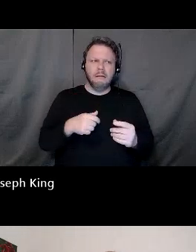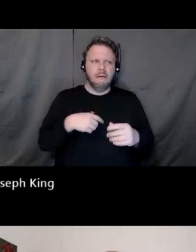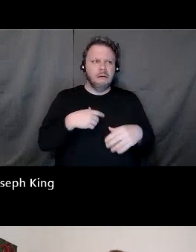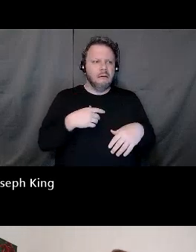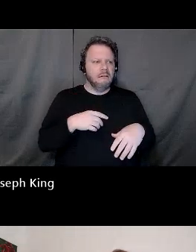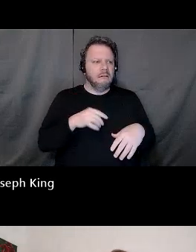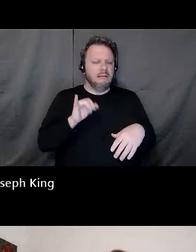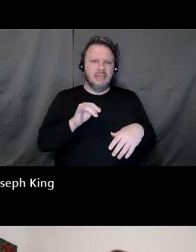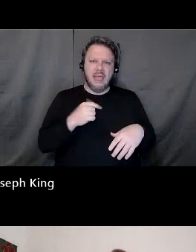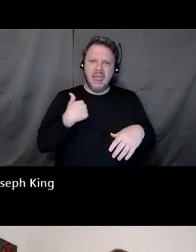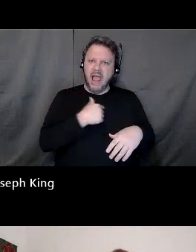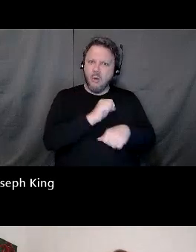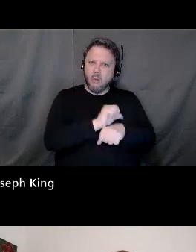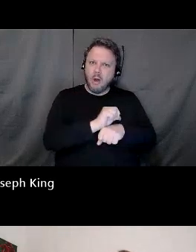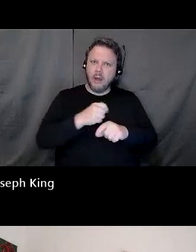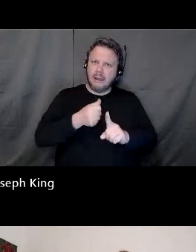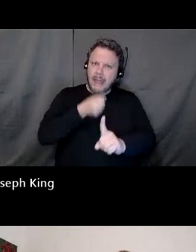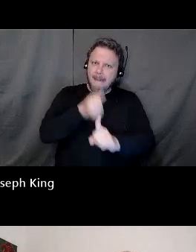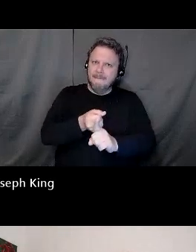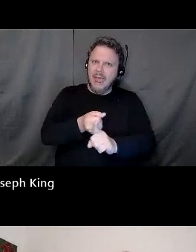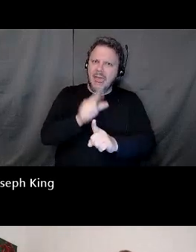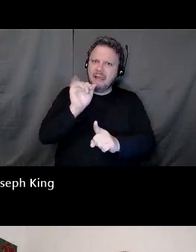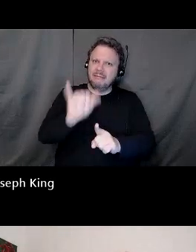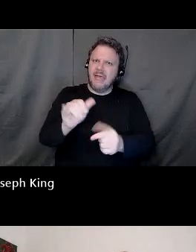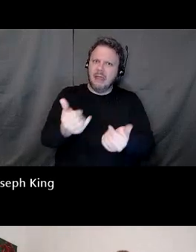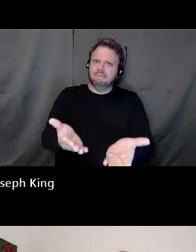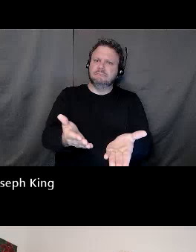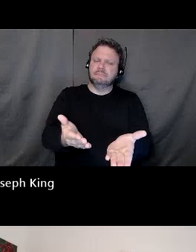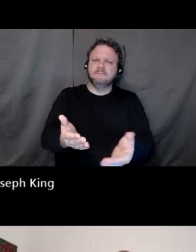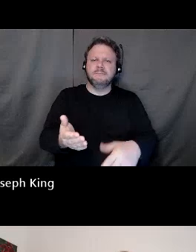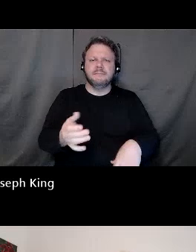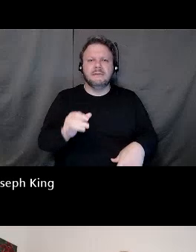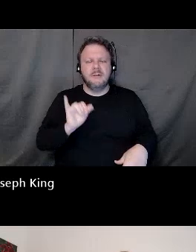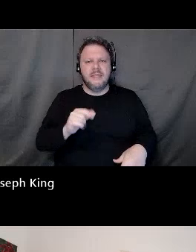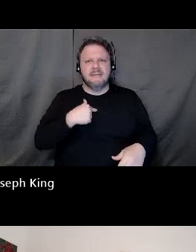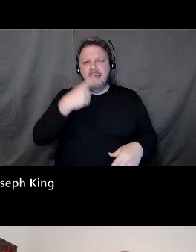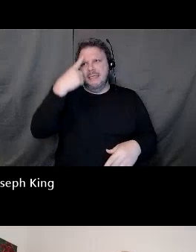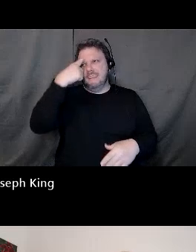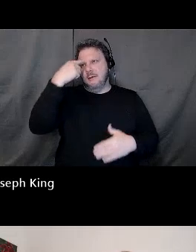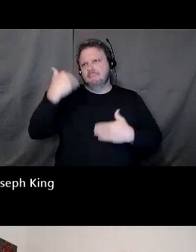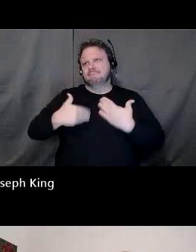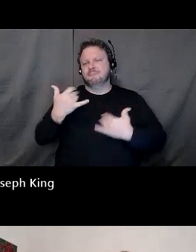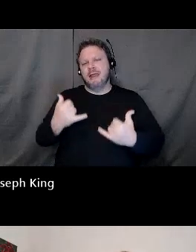impact of our work. So that that's where I'm at right now. So thank you, Leanne.